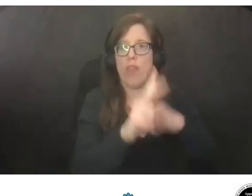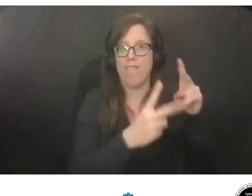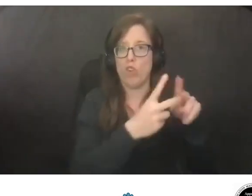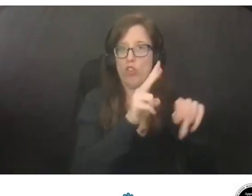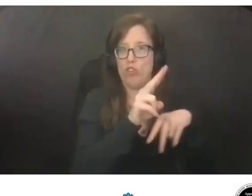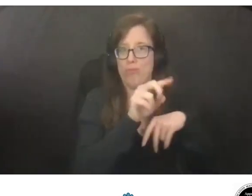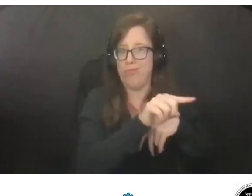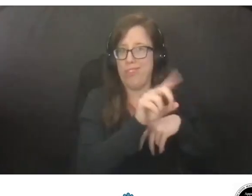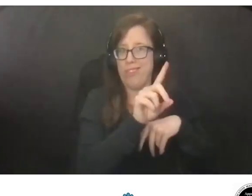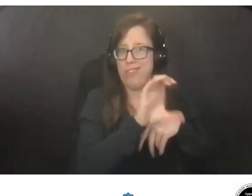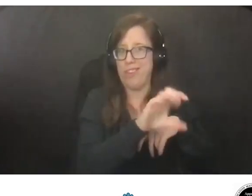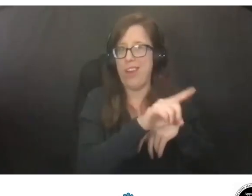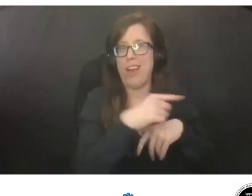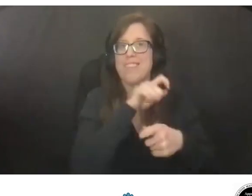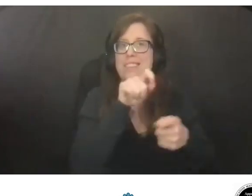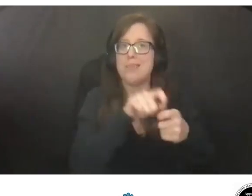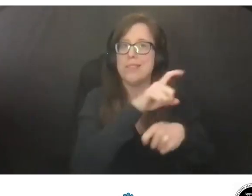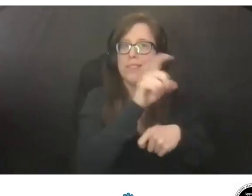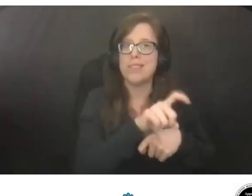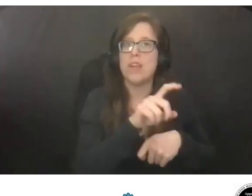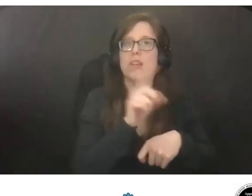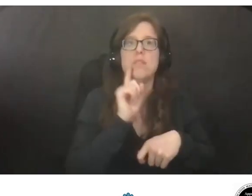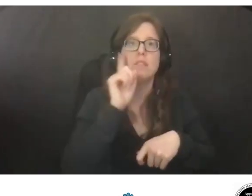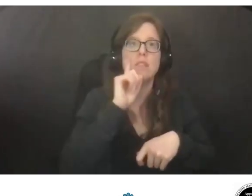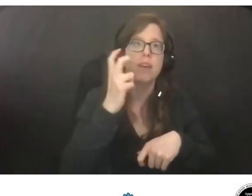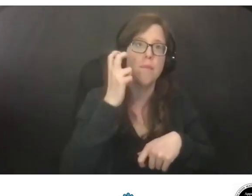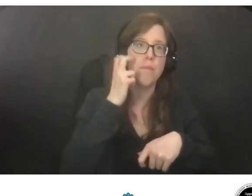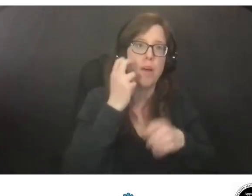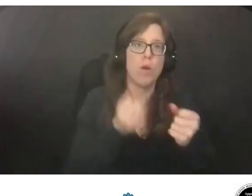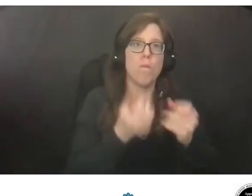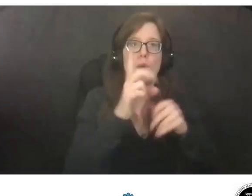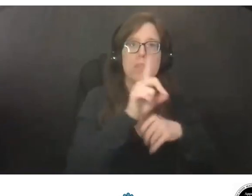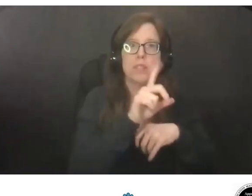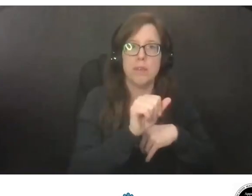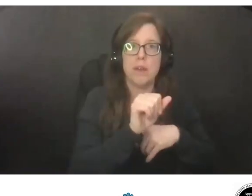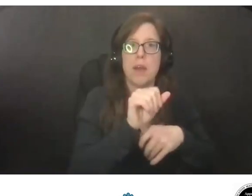has some Texas-specific things like the Deafblind Multiple Disabilities Medicaid Waiver and Texas